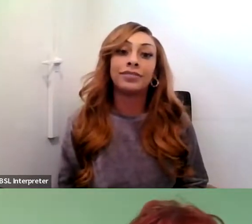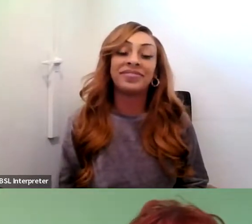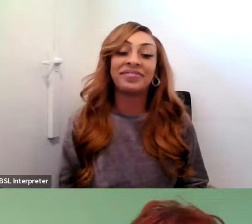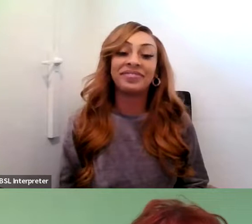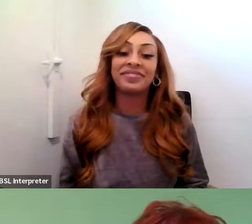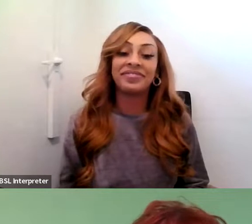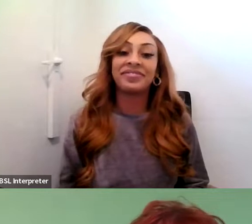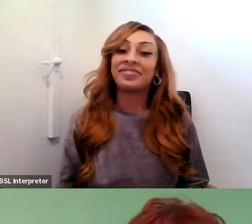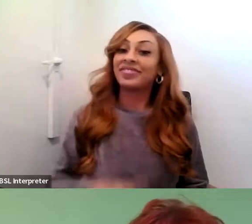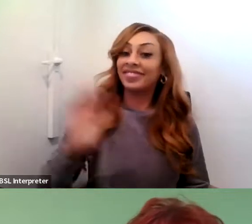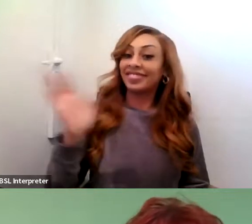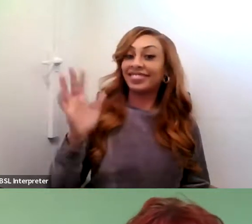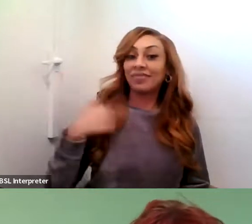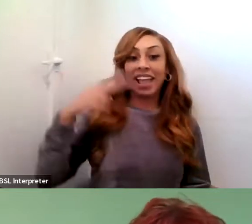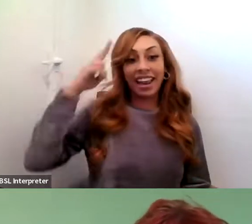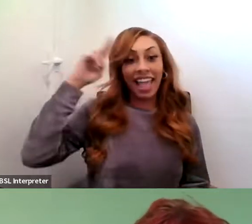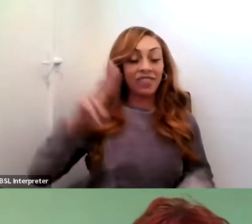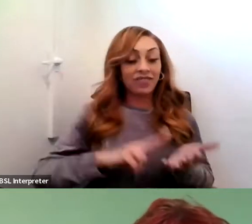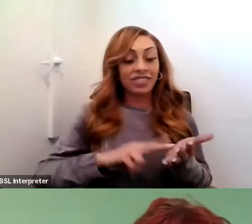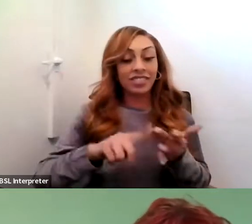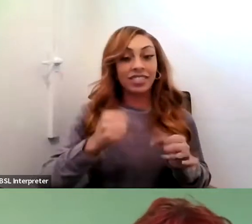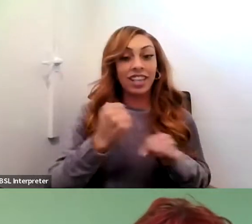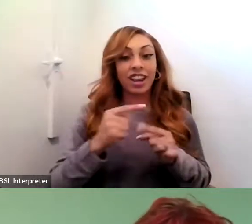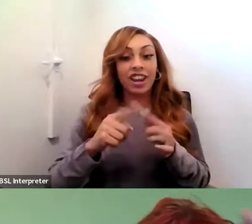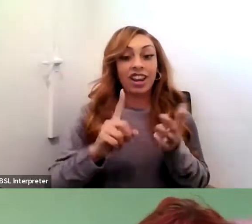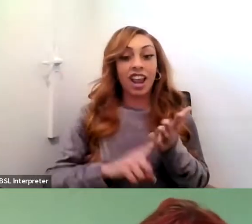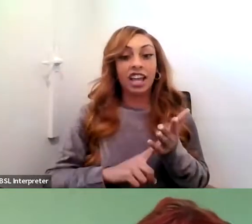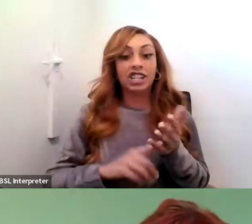Hello, I'm Nigel Barrett, I am a theatremaker and actor.